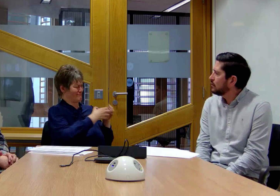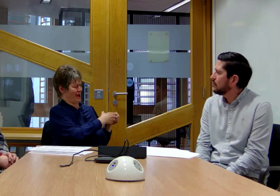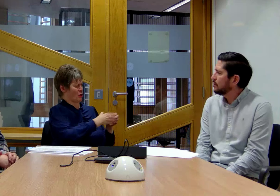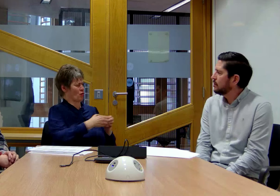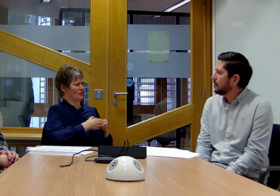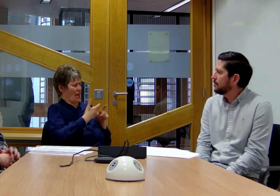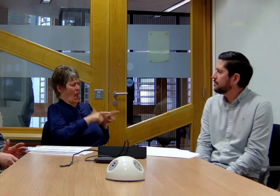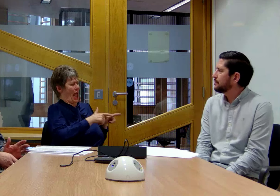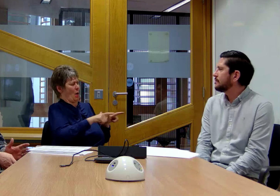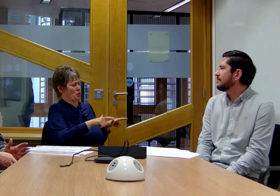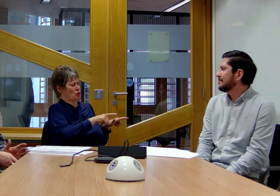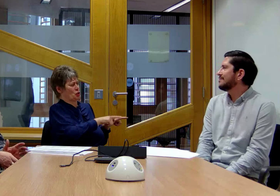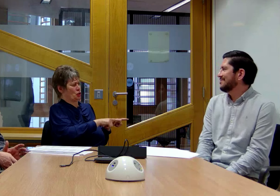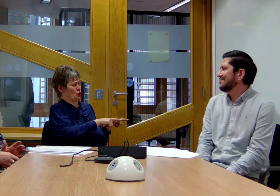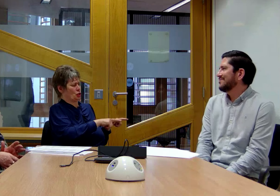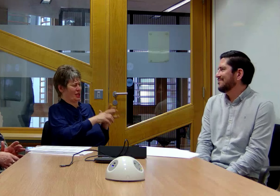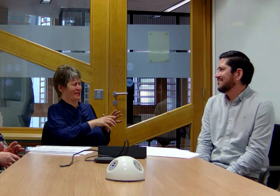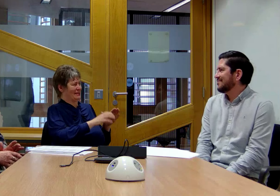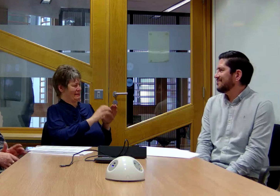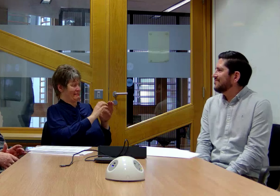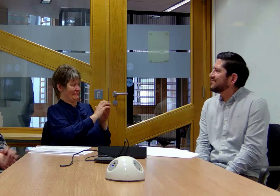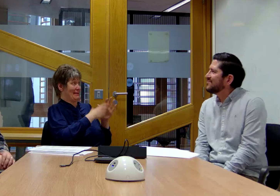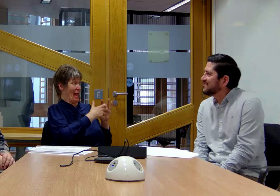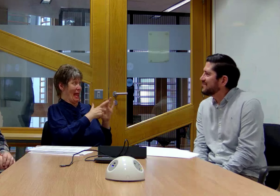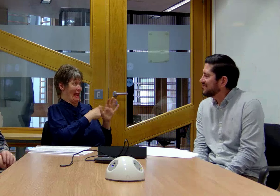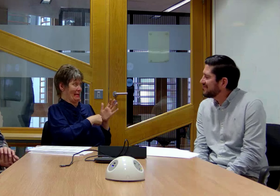For a lot of minority languages, there's a big difference between dialects and sometimes